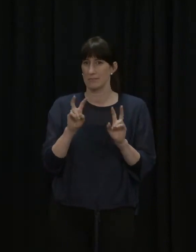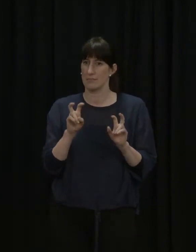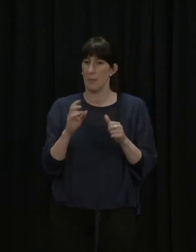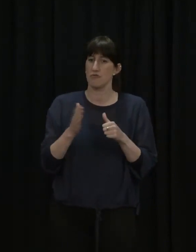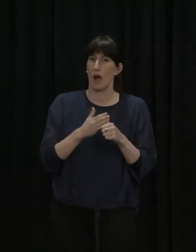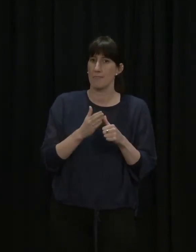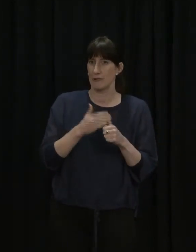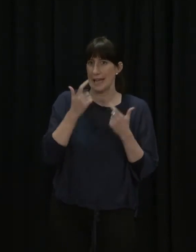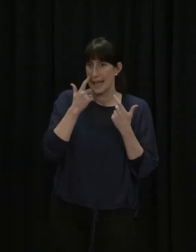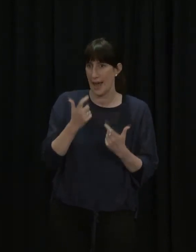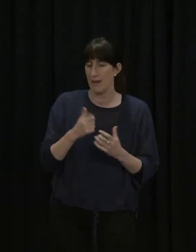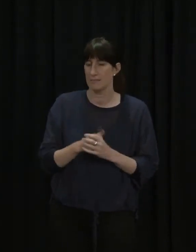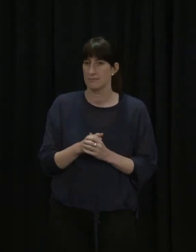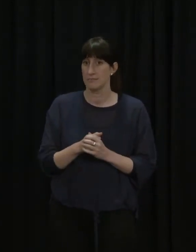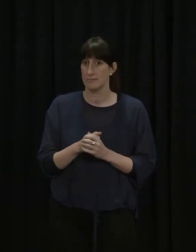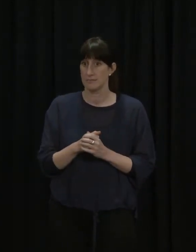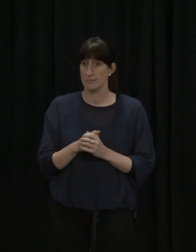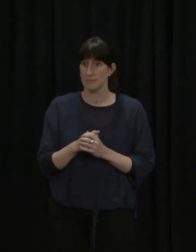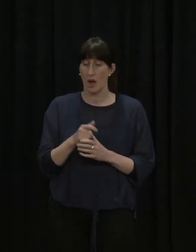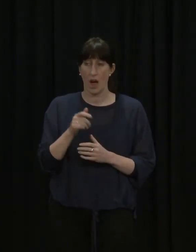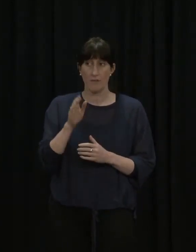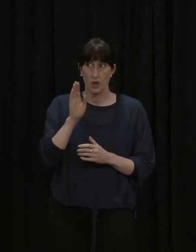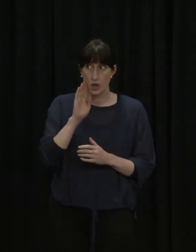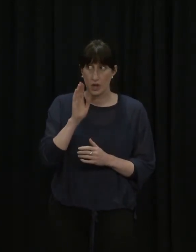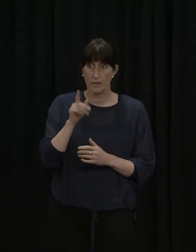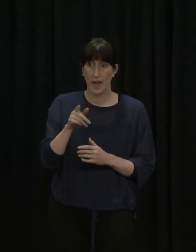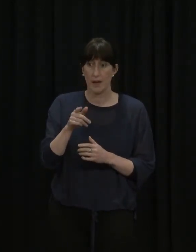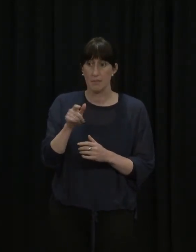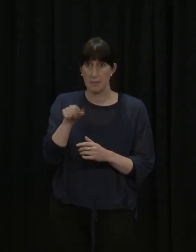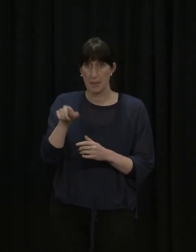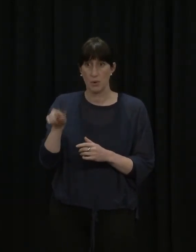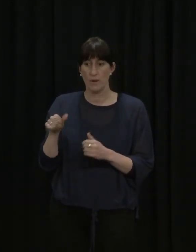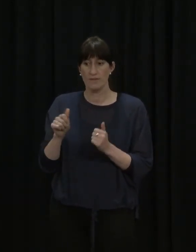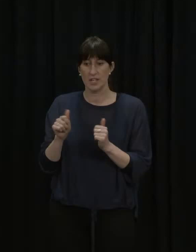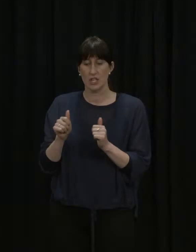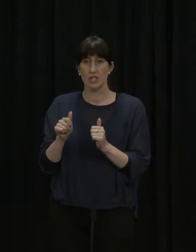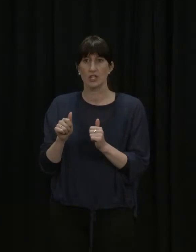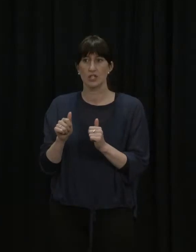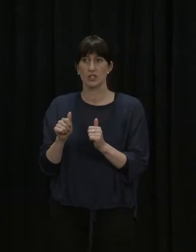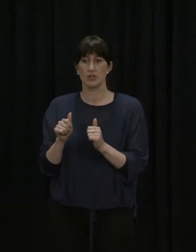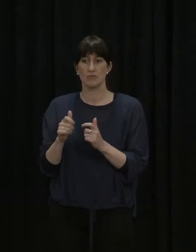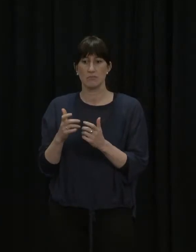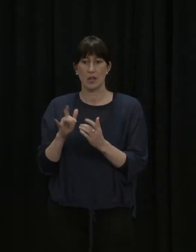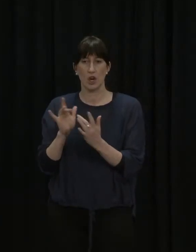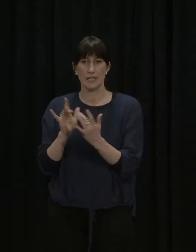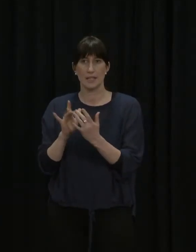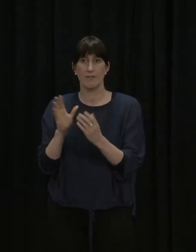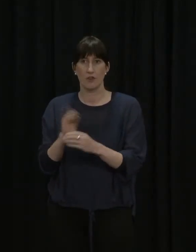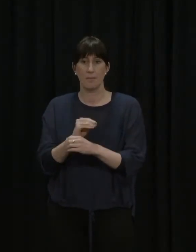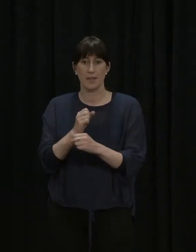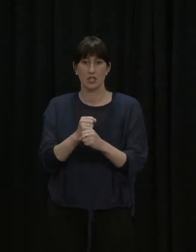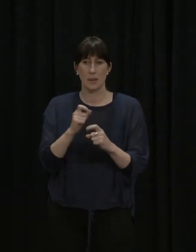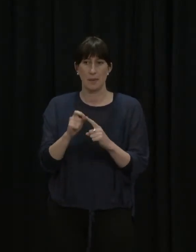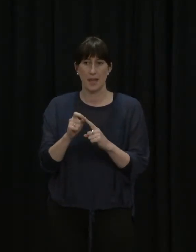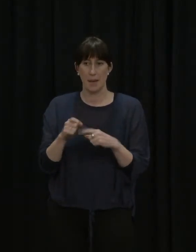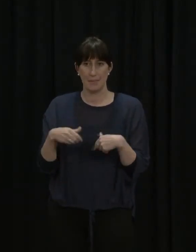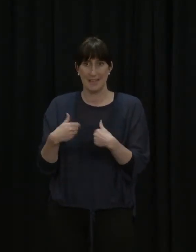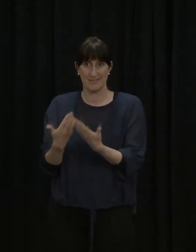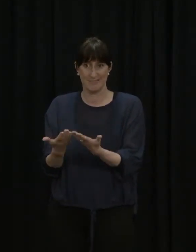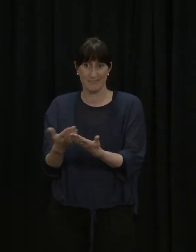mostly primary care because